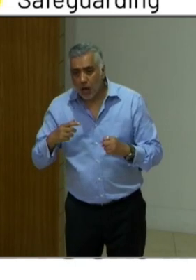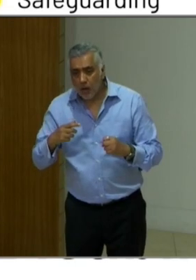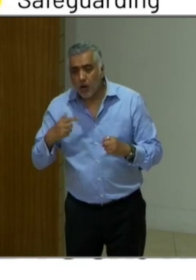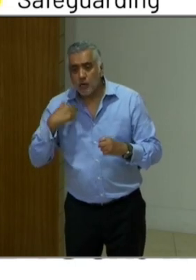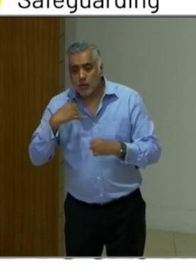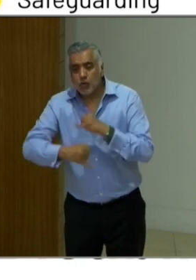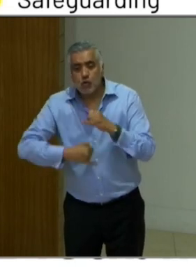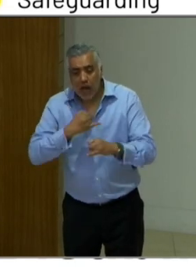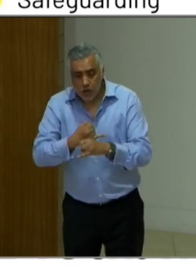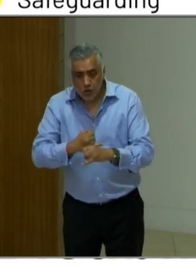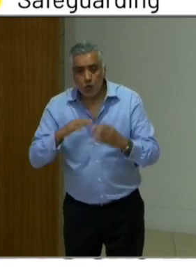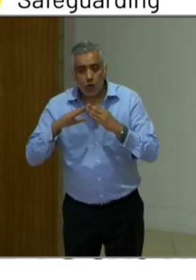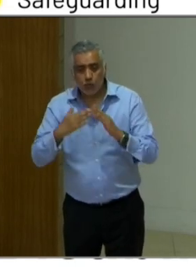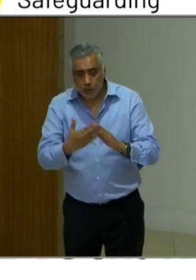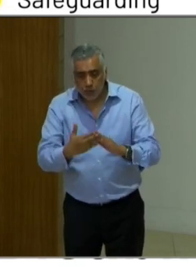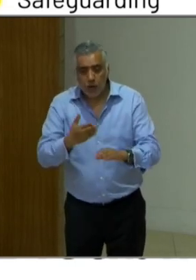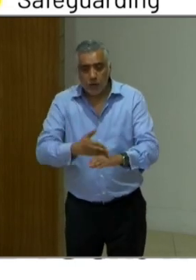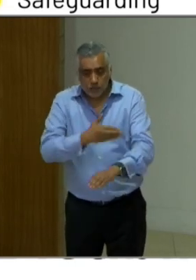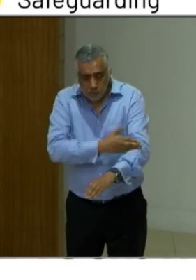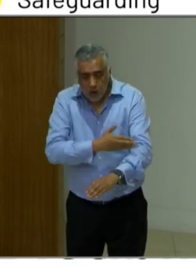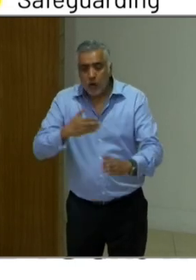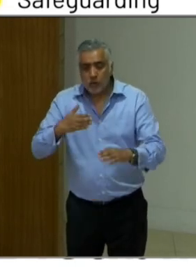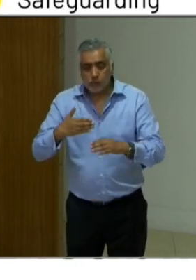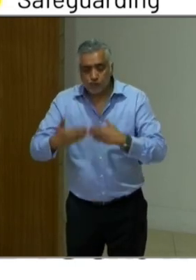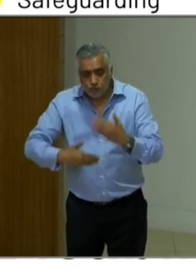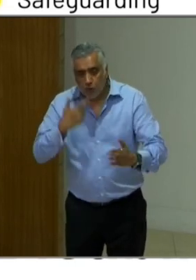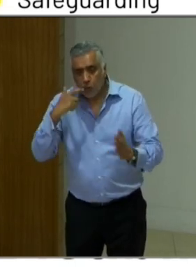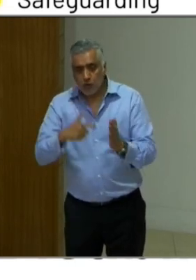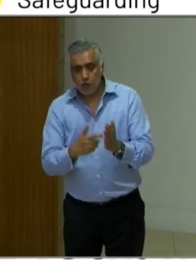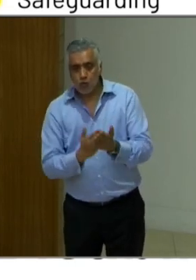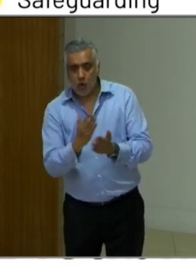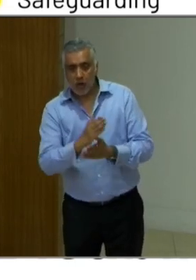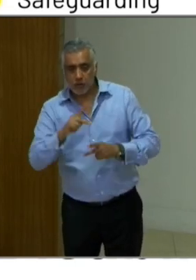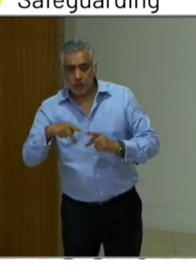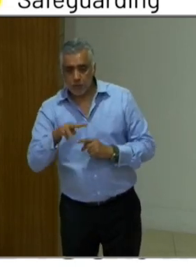progress in acknowledging the rights of persons with disabilities,